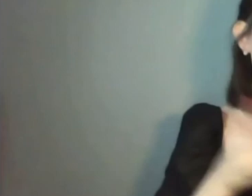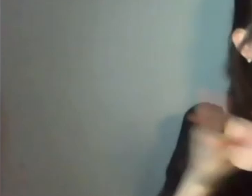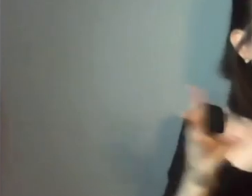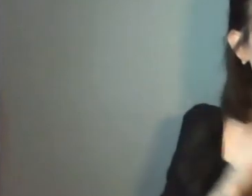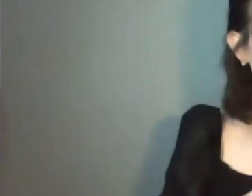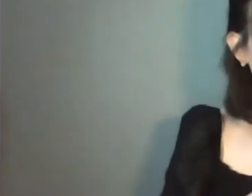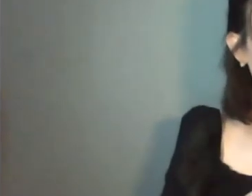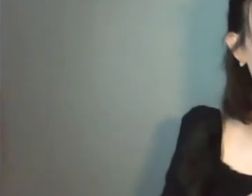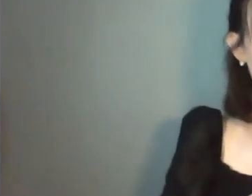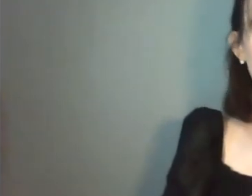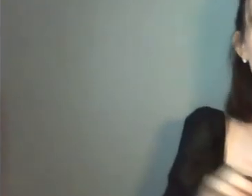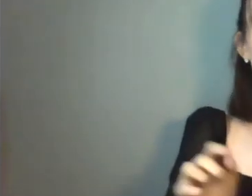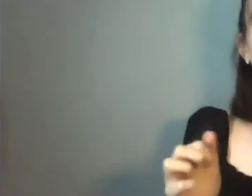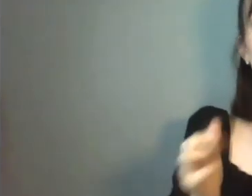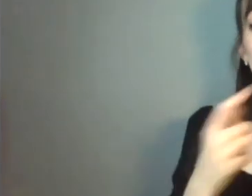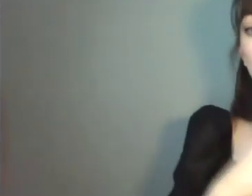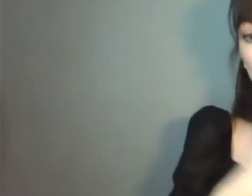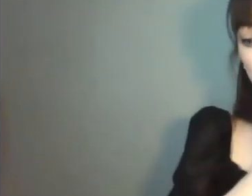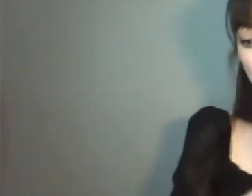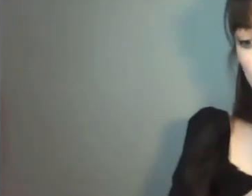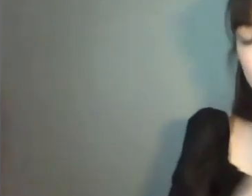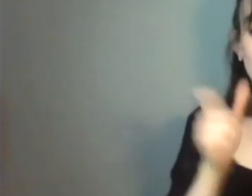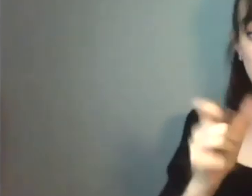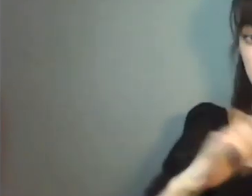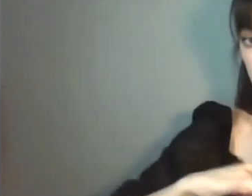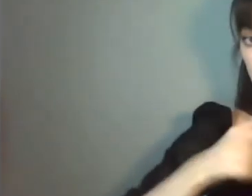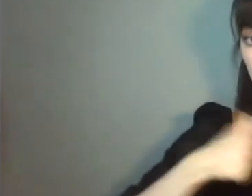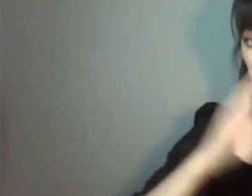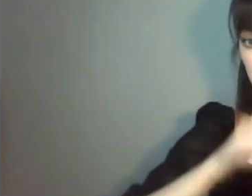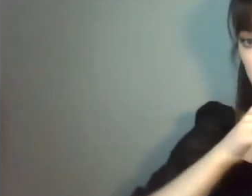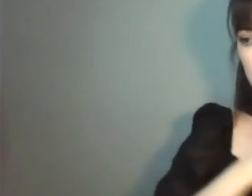Vis a vis the code. The person I was speaking to didn't see necessarily that there was a problem